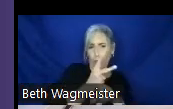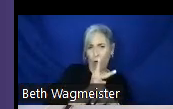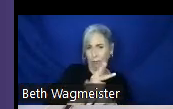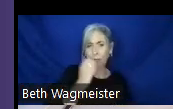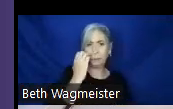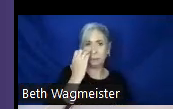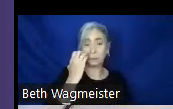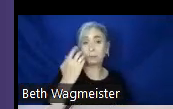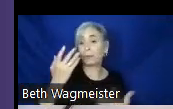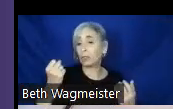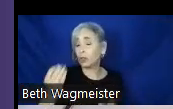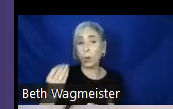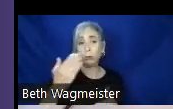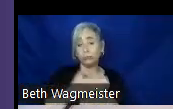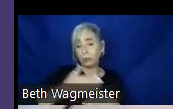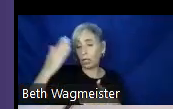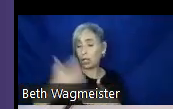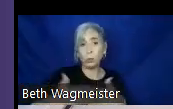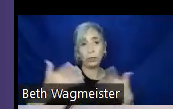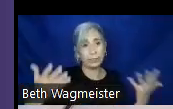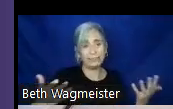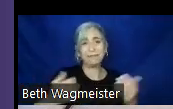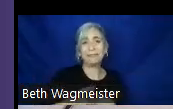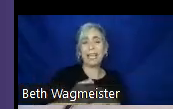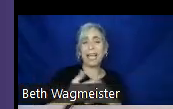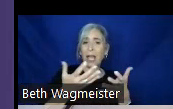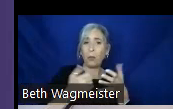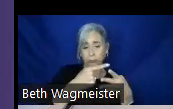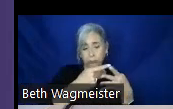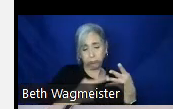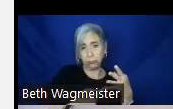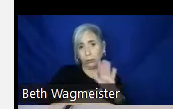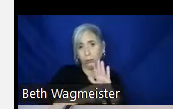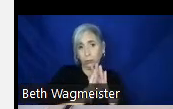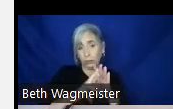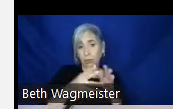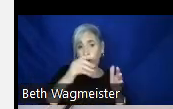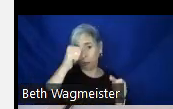So, in conclusion, a couple of things that I wanted you to take away from today's presentation,